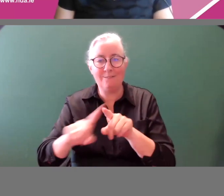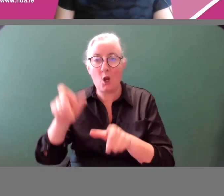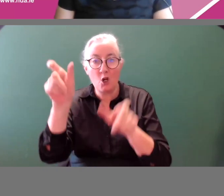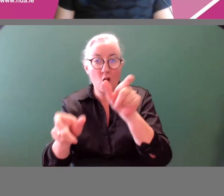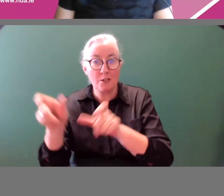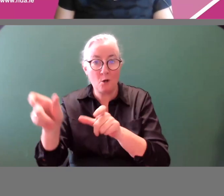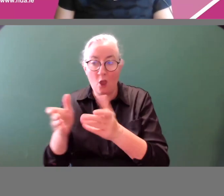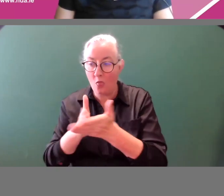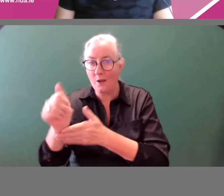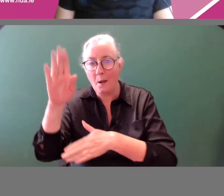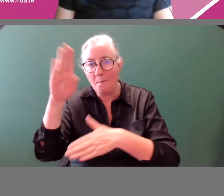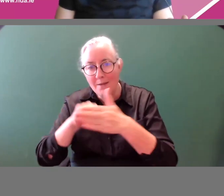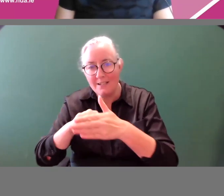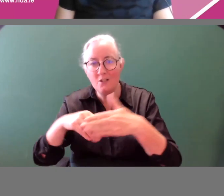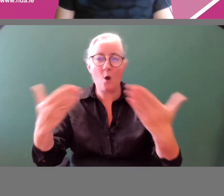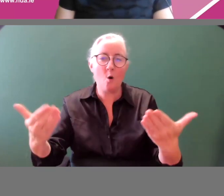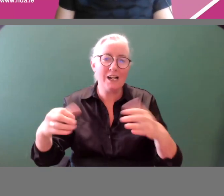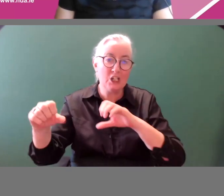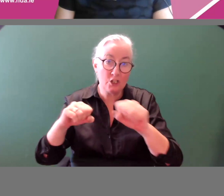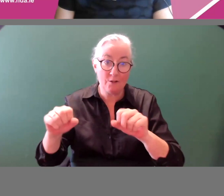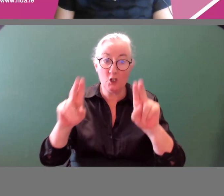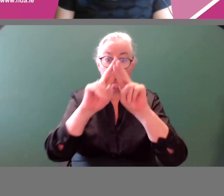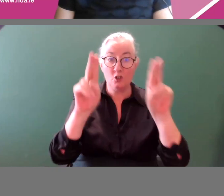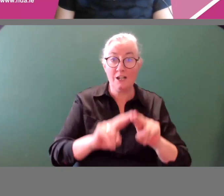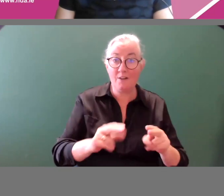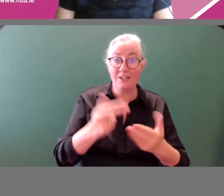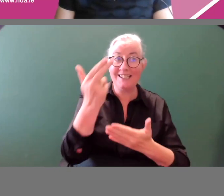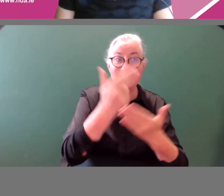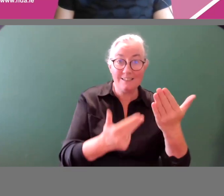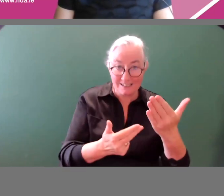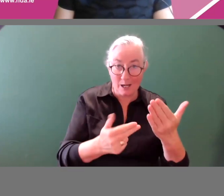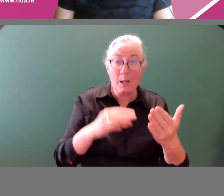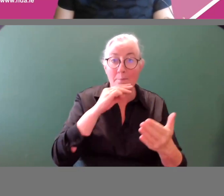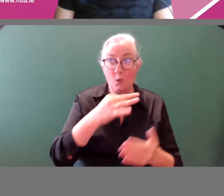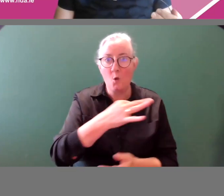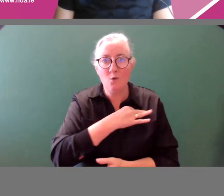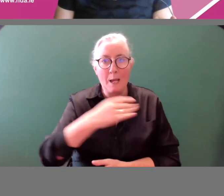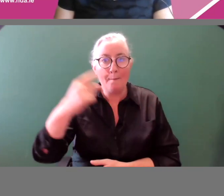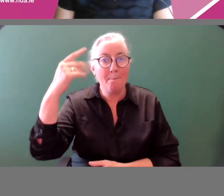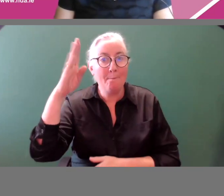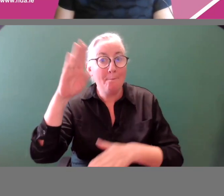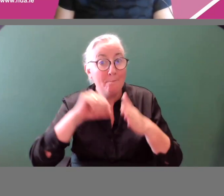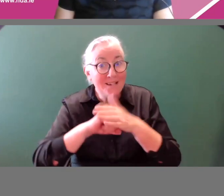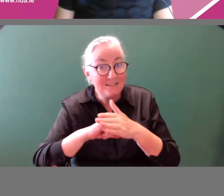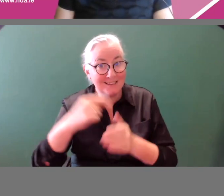service then Universal Design makes good business sense. So I am going to take a little pause and